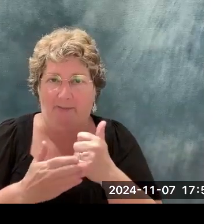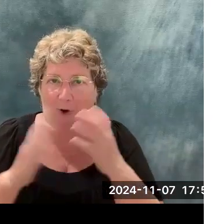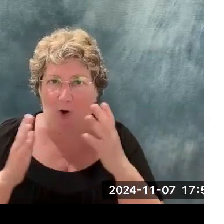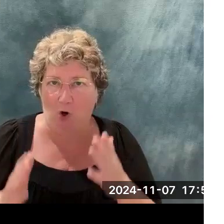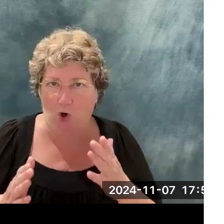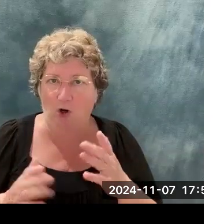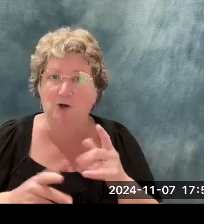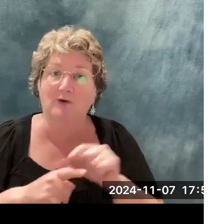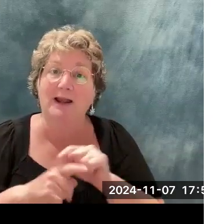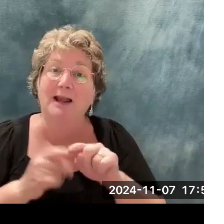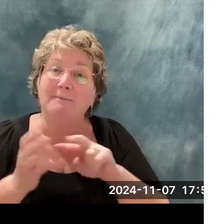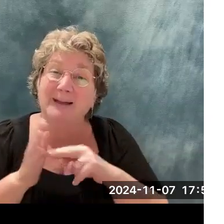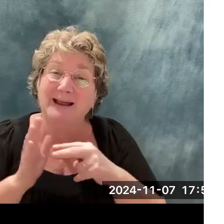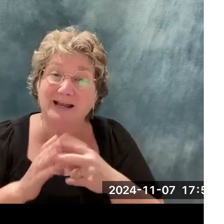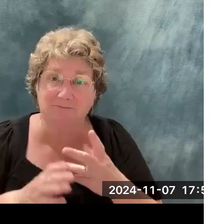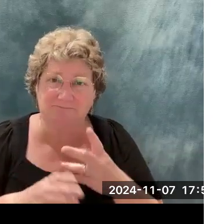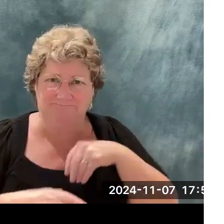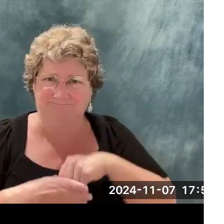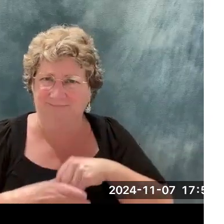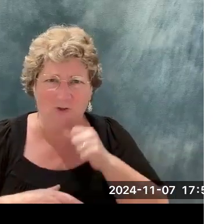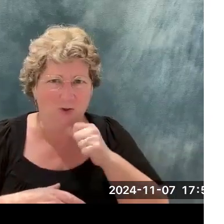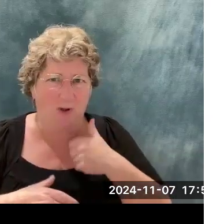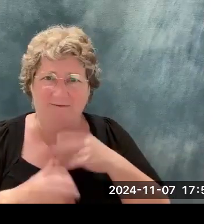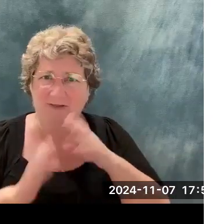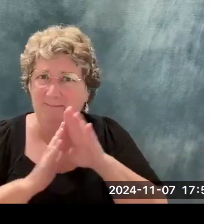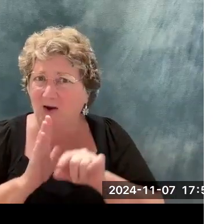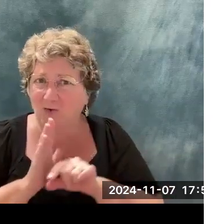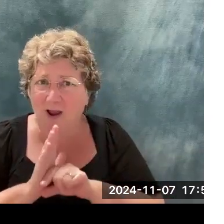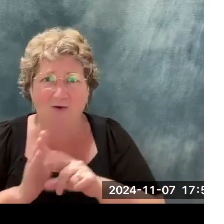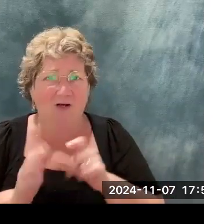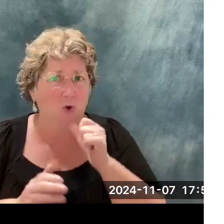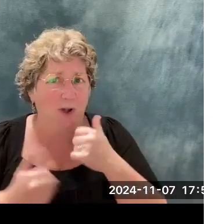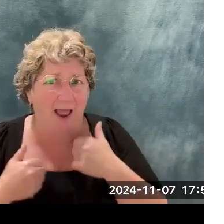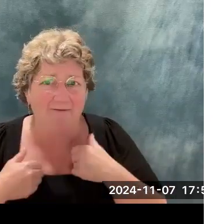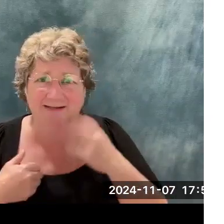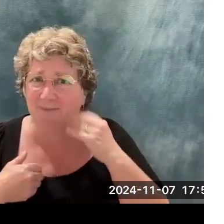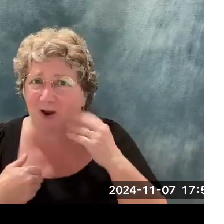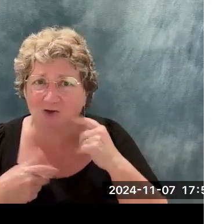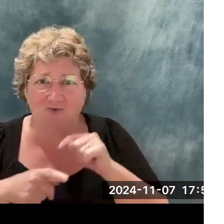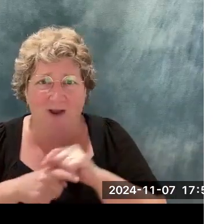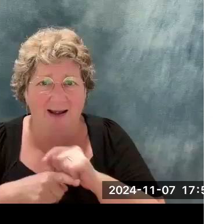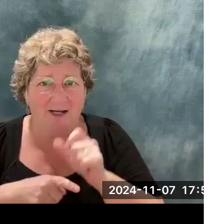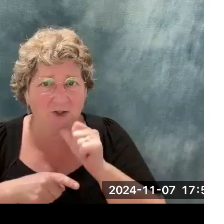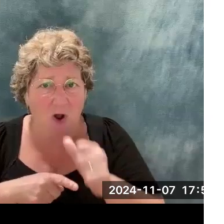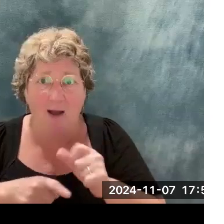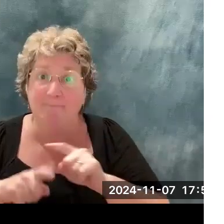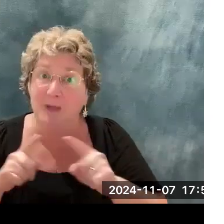comfortably kind of recognize, to sort of be able to talk to and help get people to the right